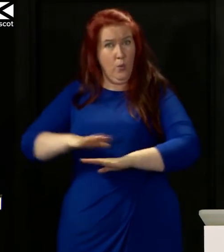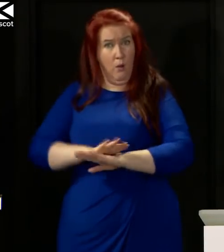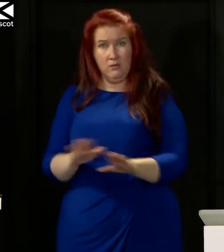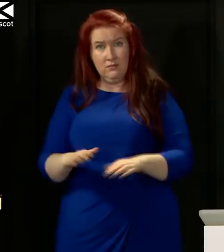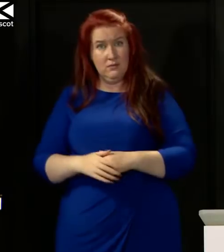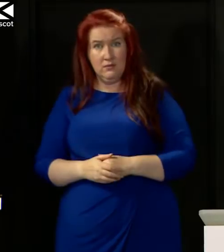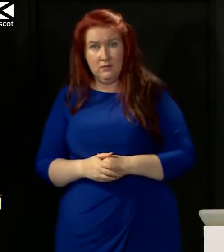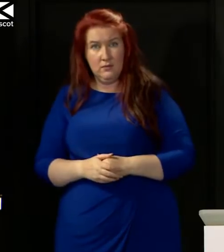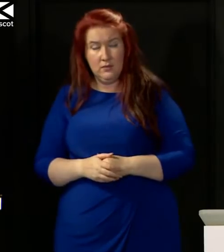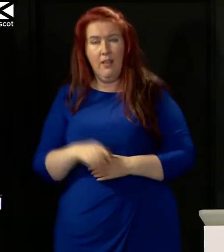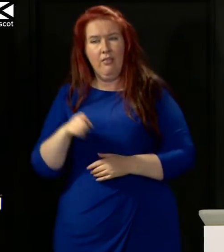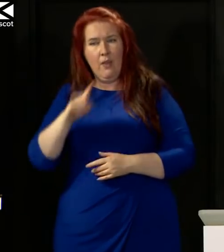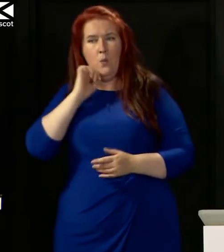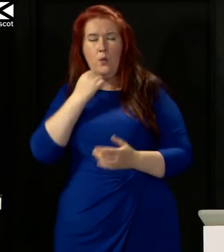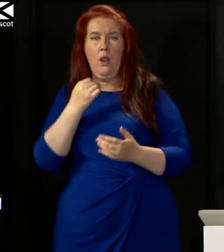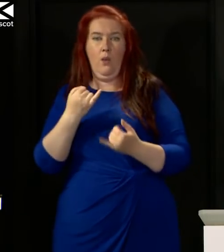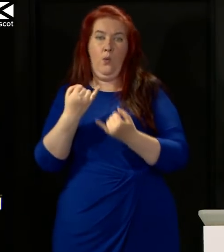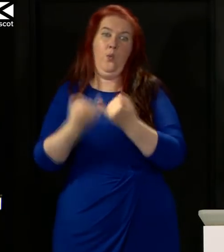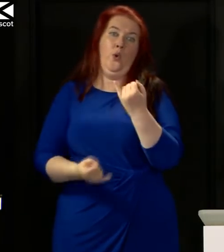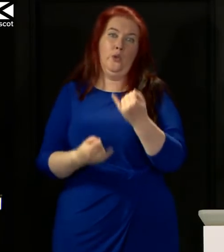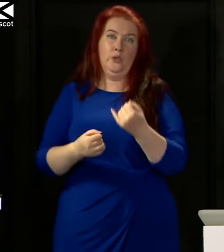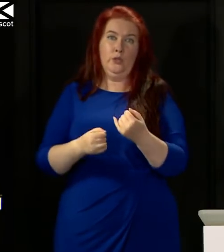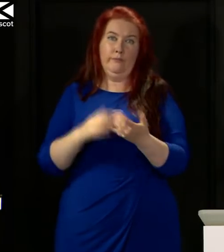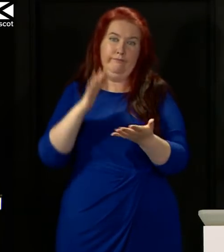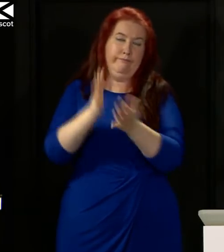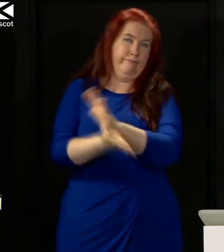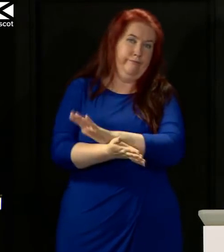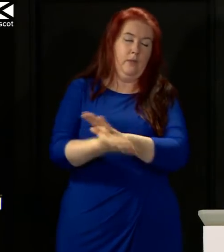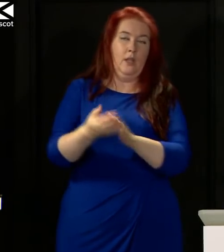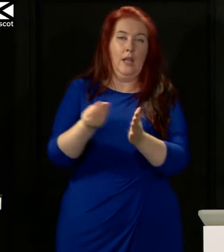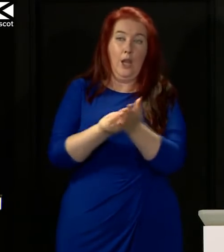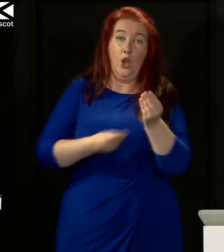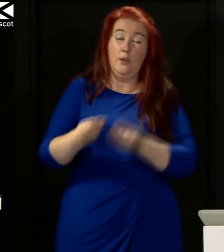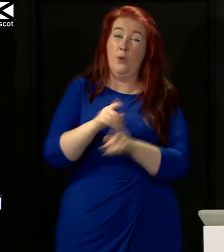do more damage to the economy, but because it will also mean more virus circulating,